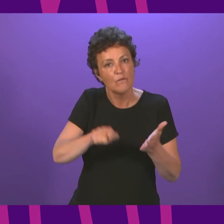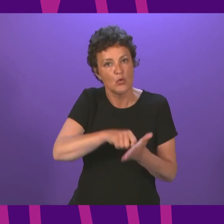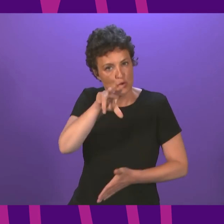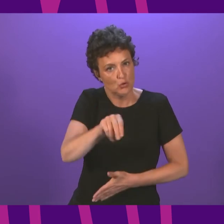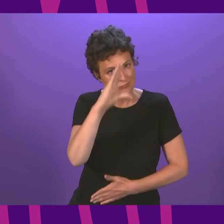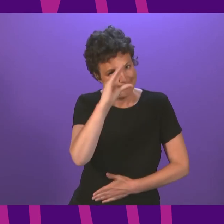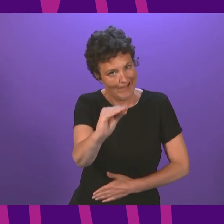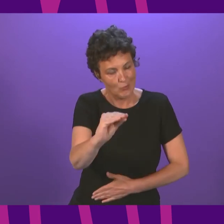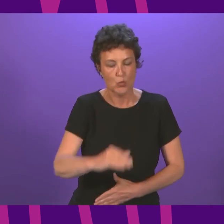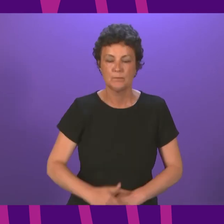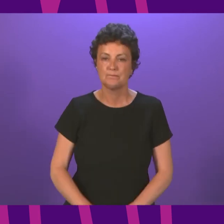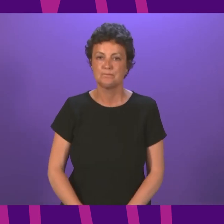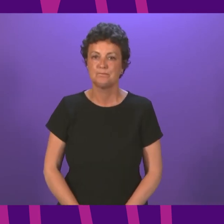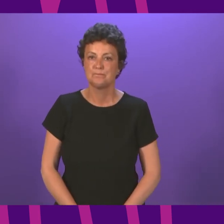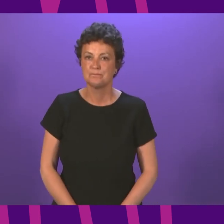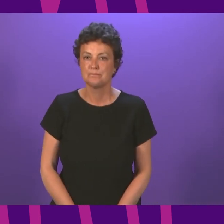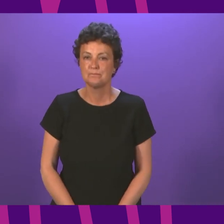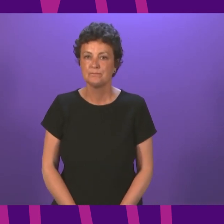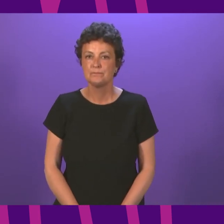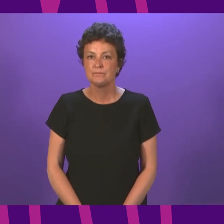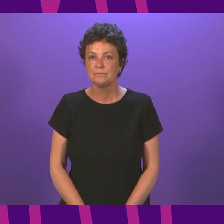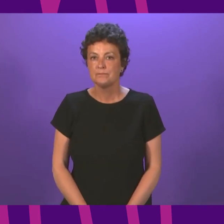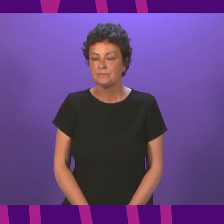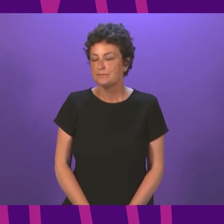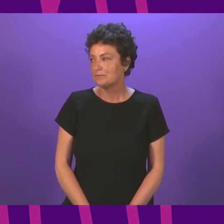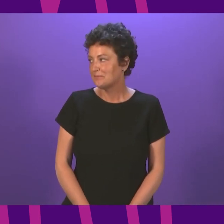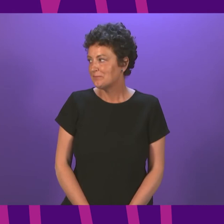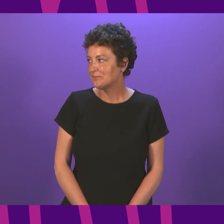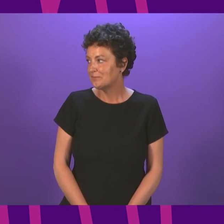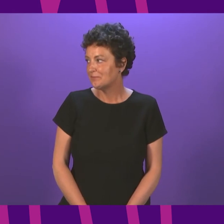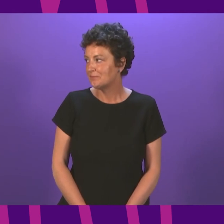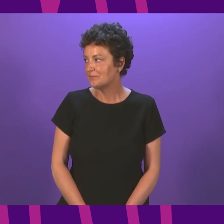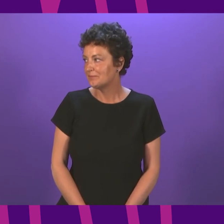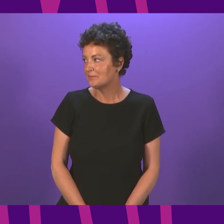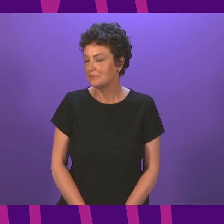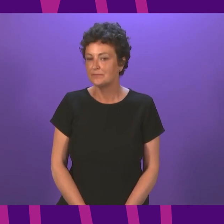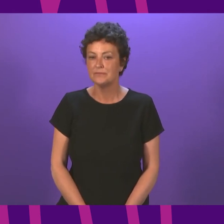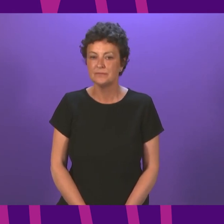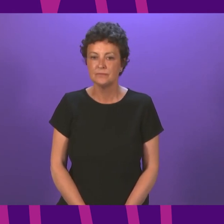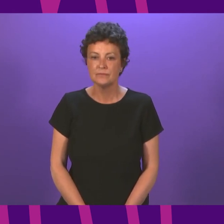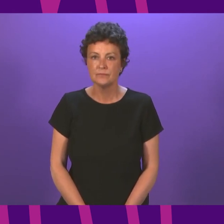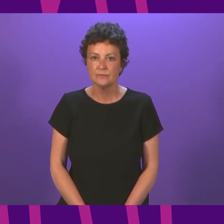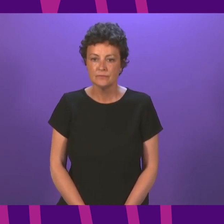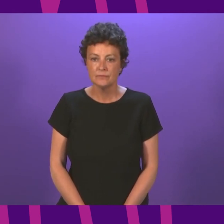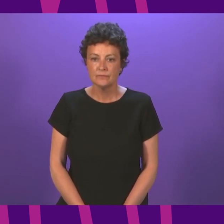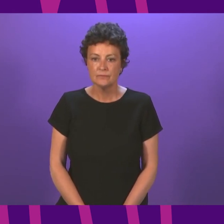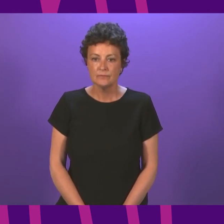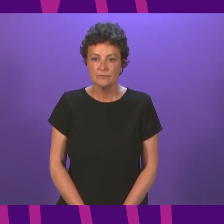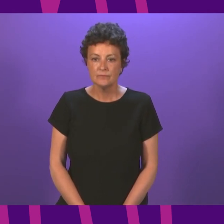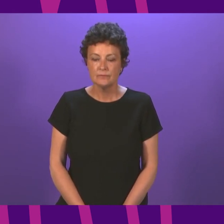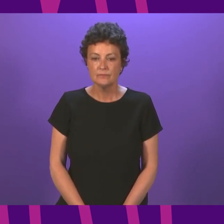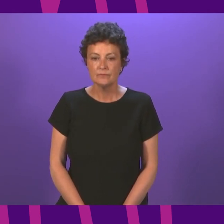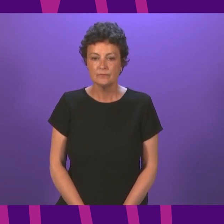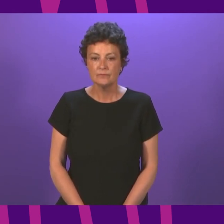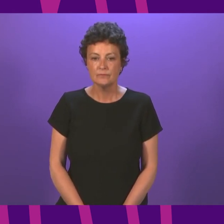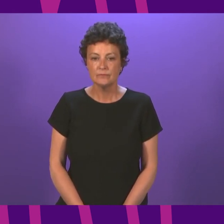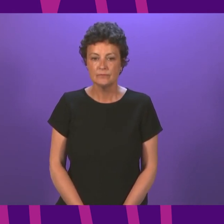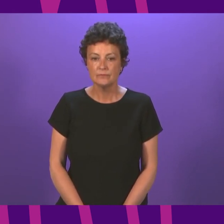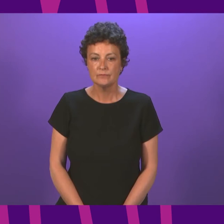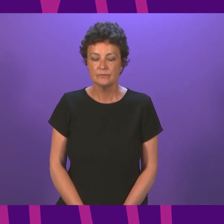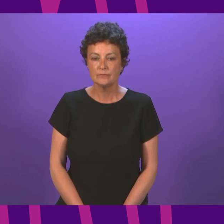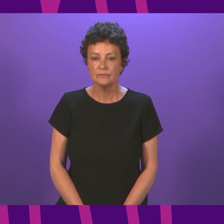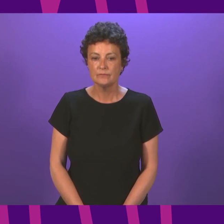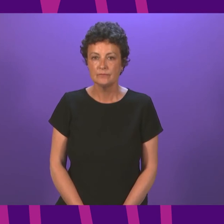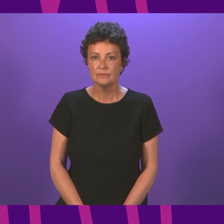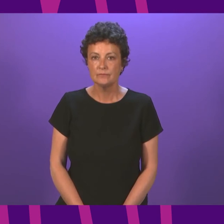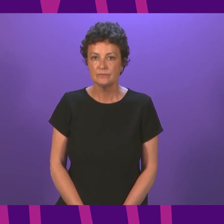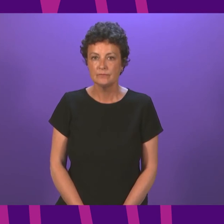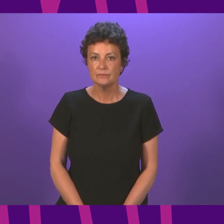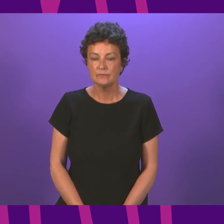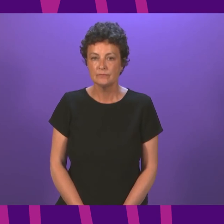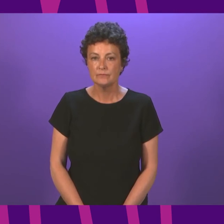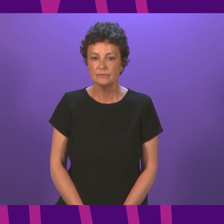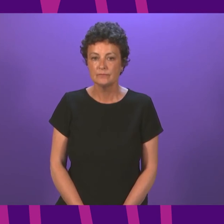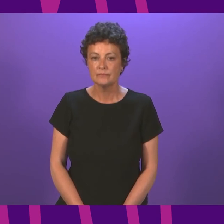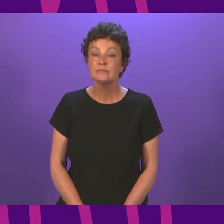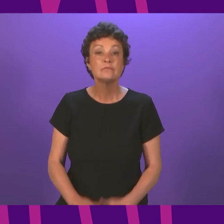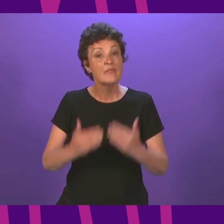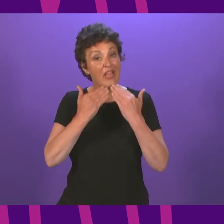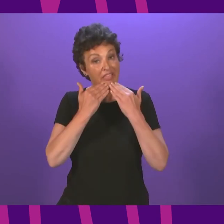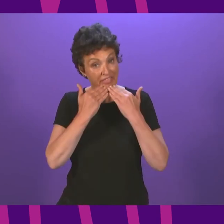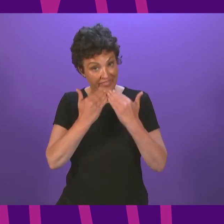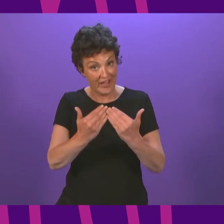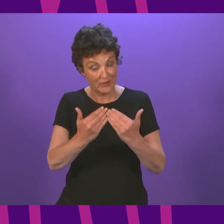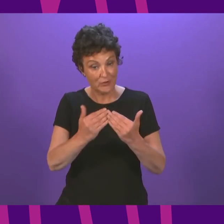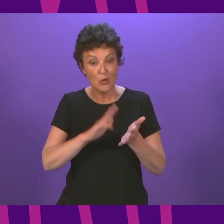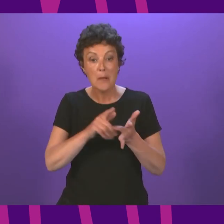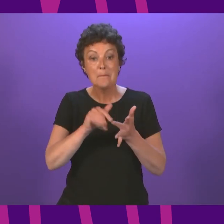As we have been conducting our proceedings this afternoon, and during the course of the